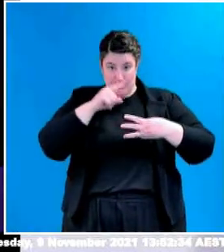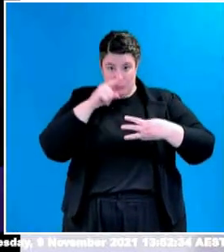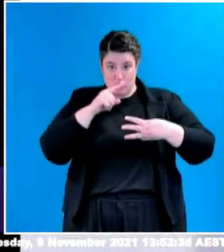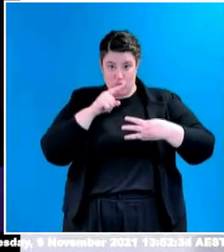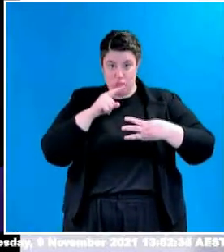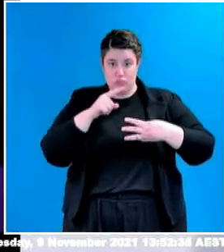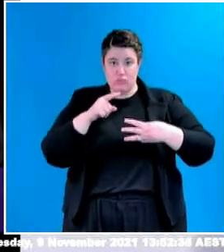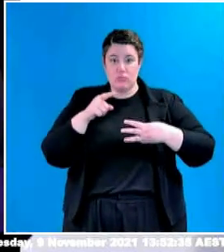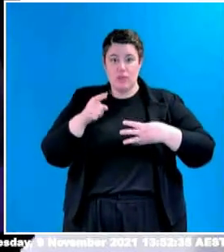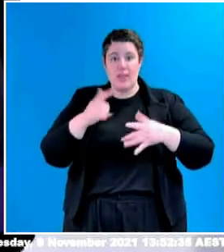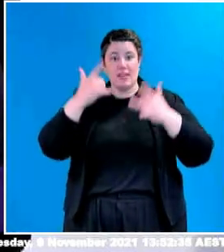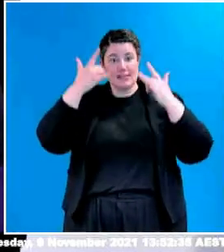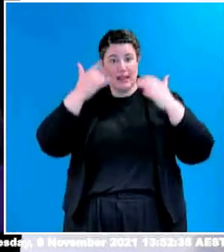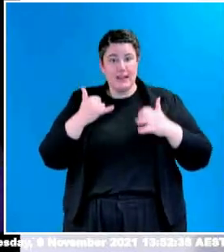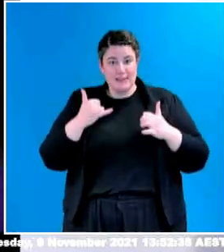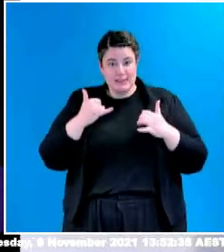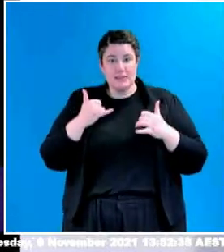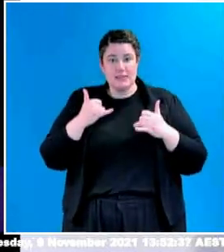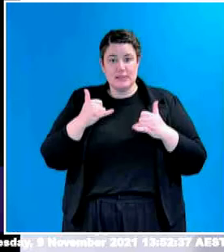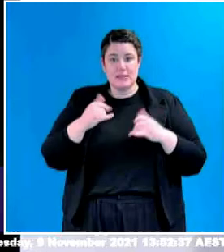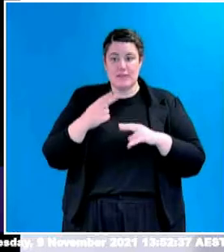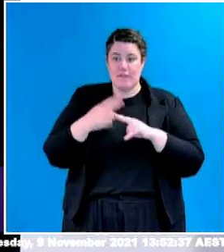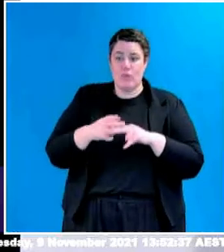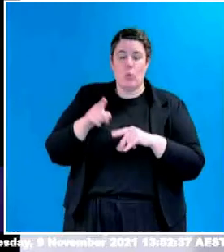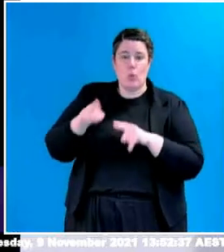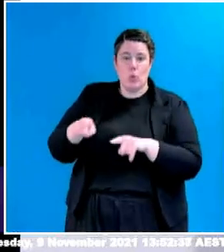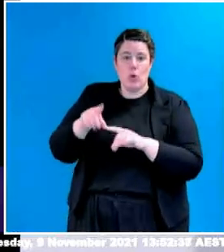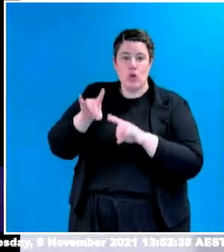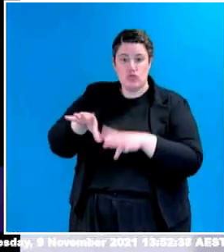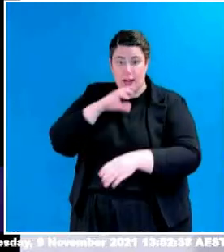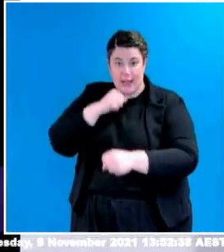the solicitors acting for the Australian Government.